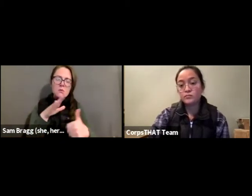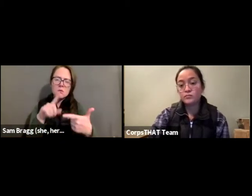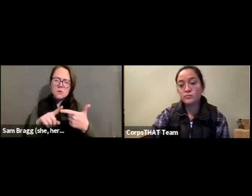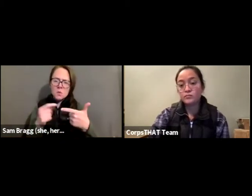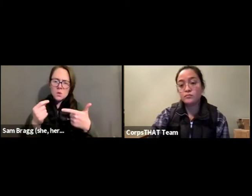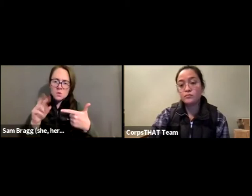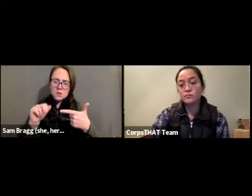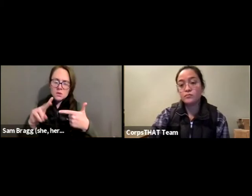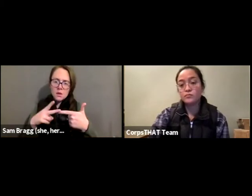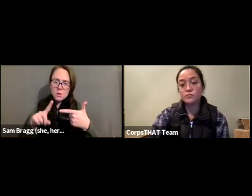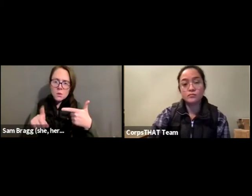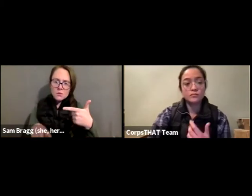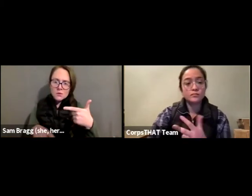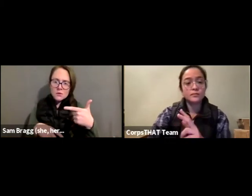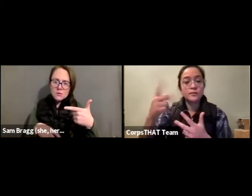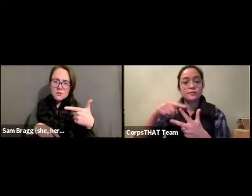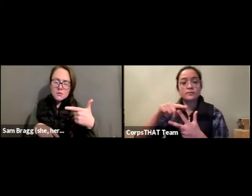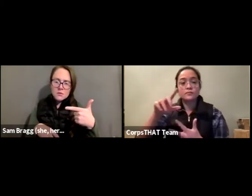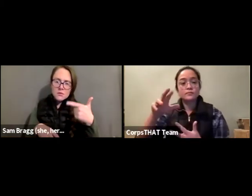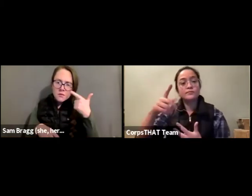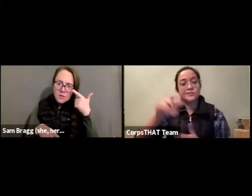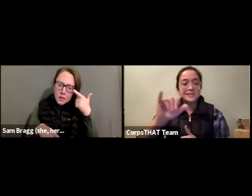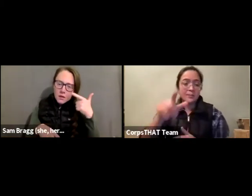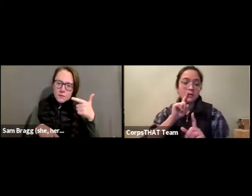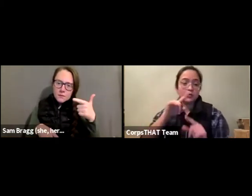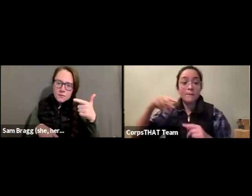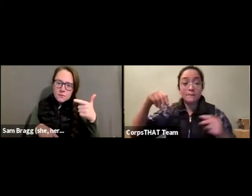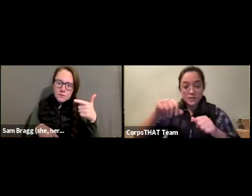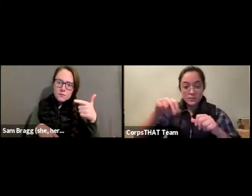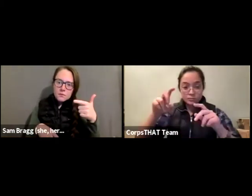with the contributions they both made it worked out what was the second question